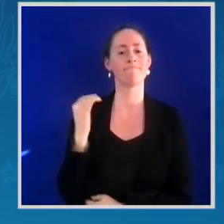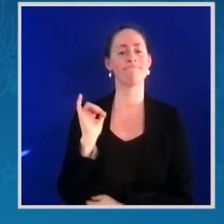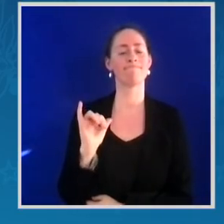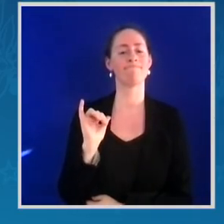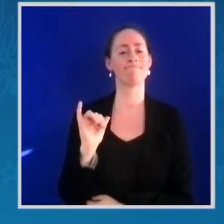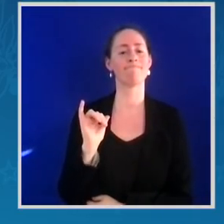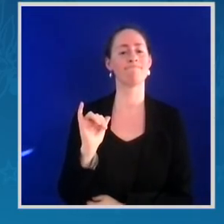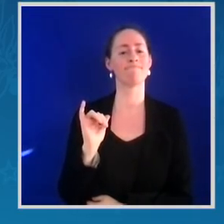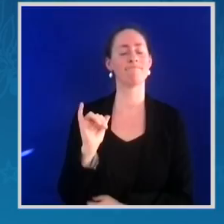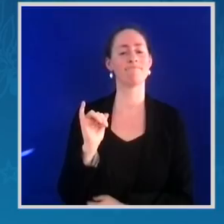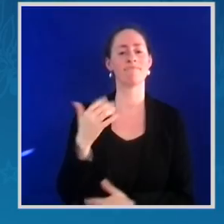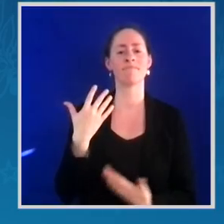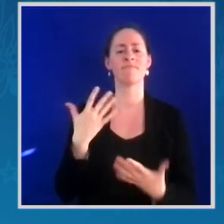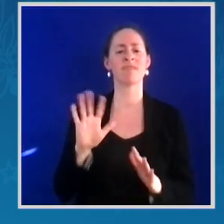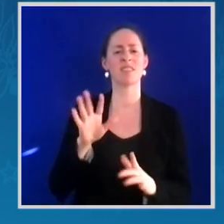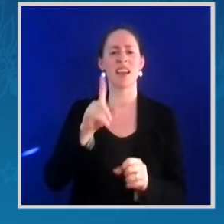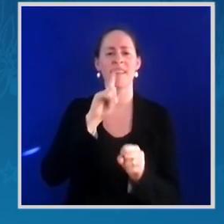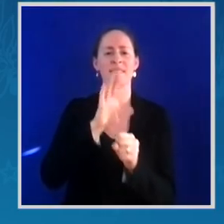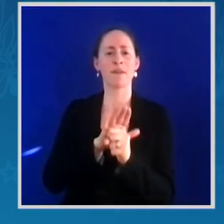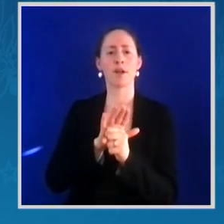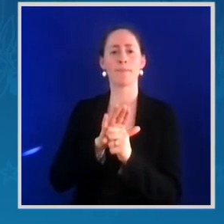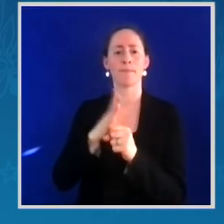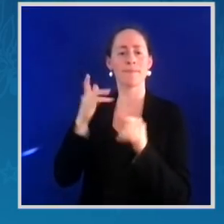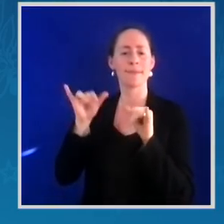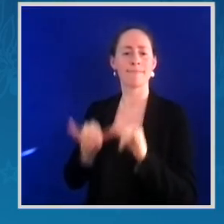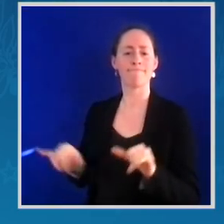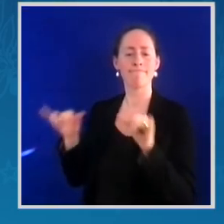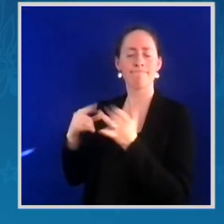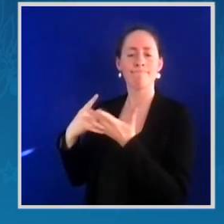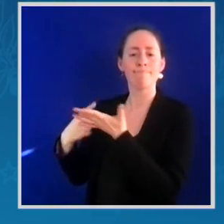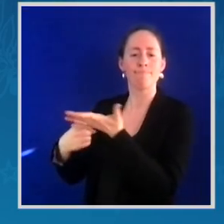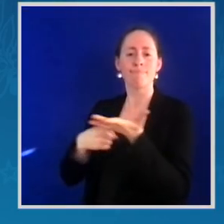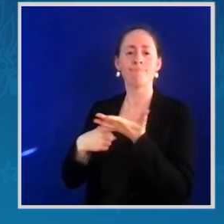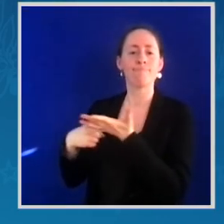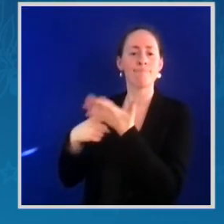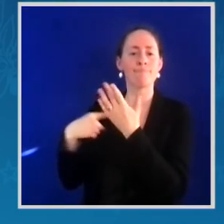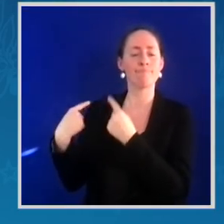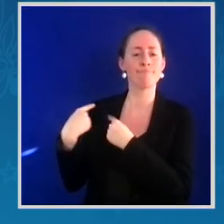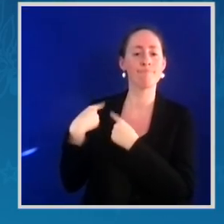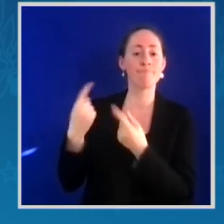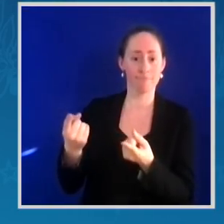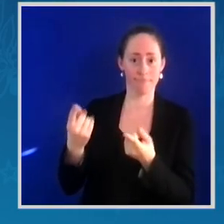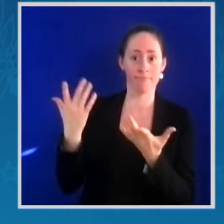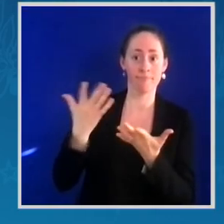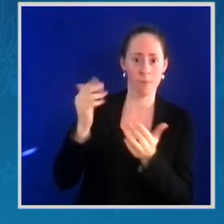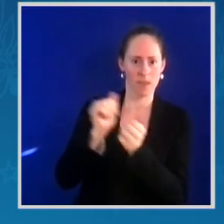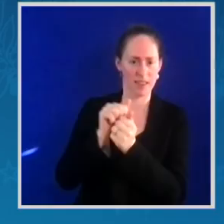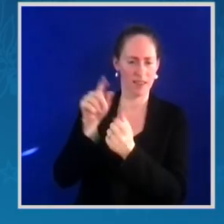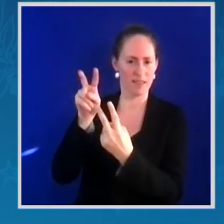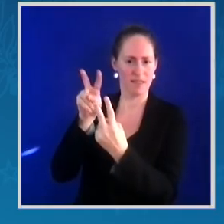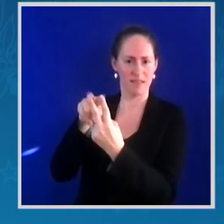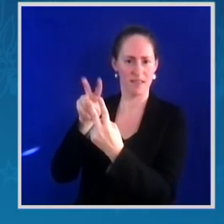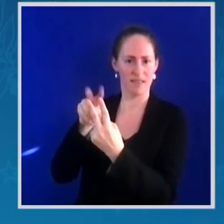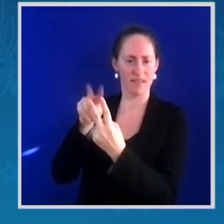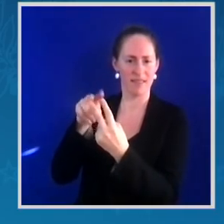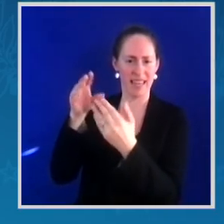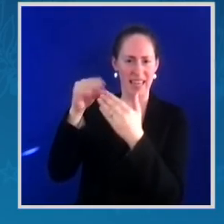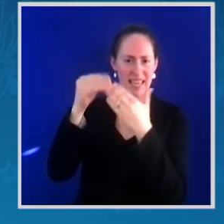with the leaders of these two countries and members of civil society and people who have so much